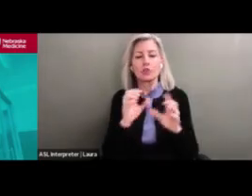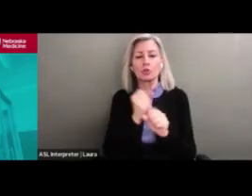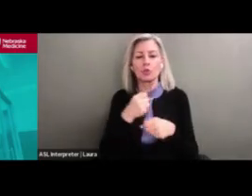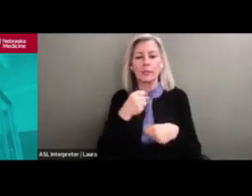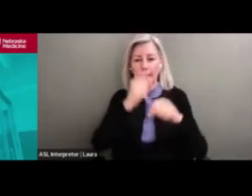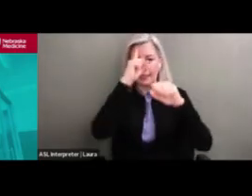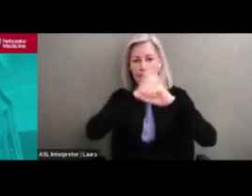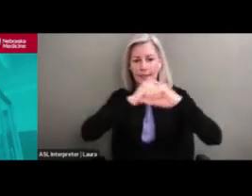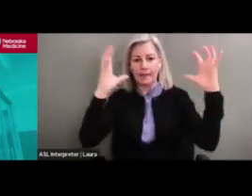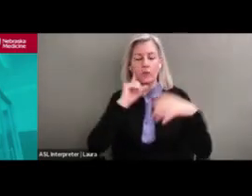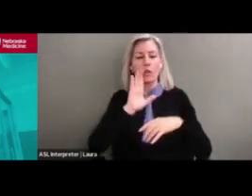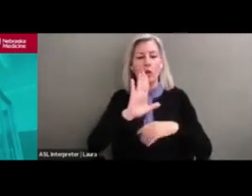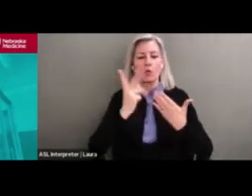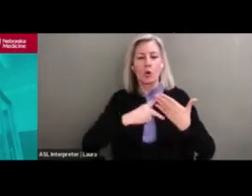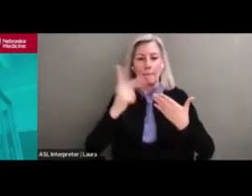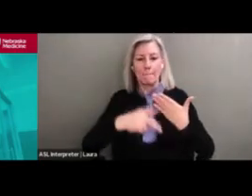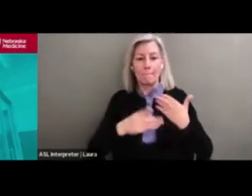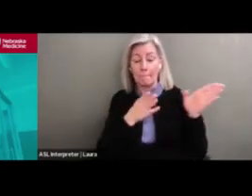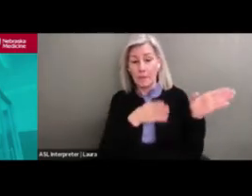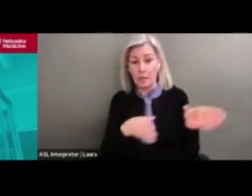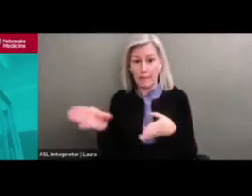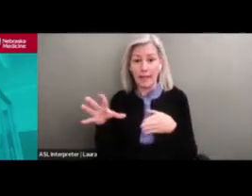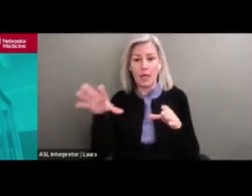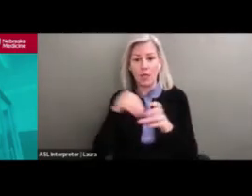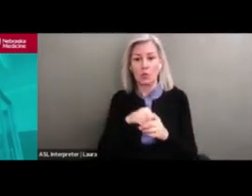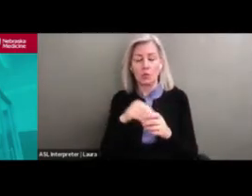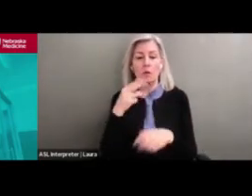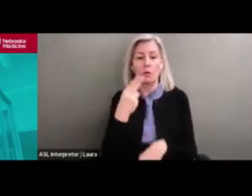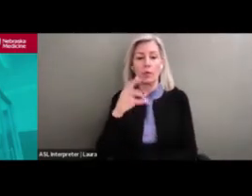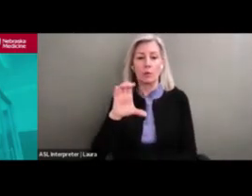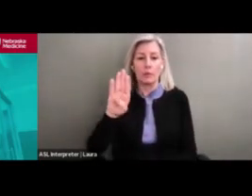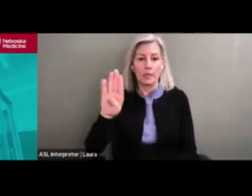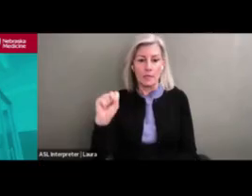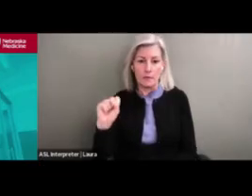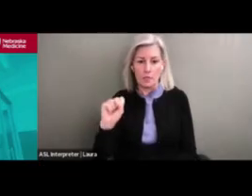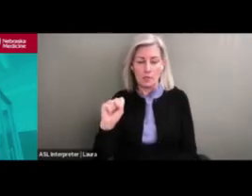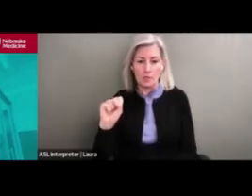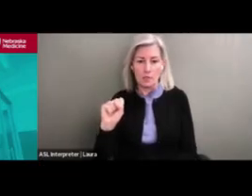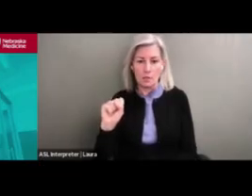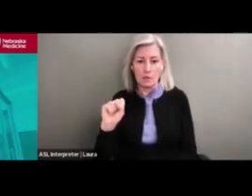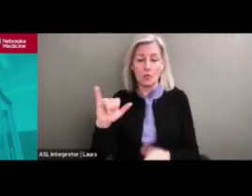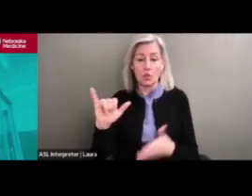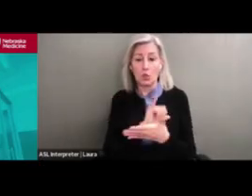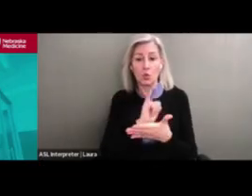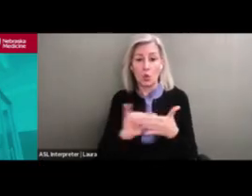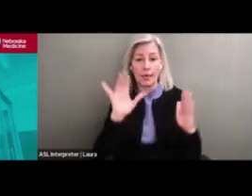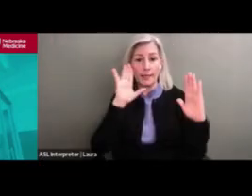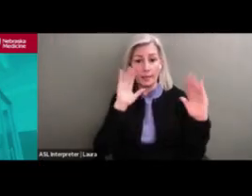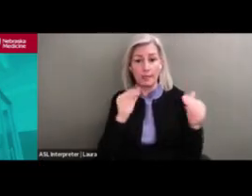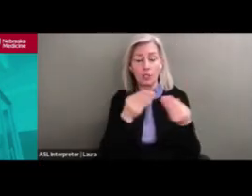In New York, a group of about 75 different organizations have come together to create a vision for the Medicaid program.